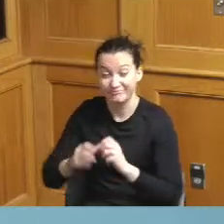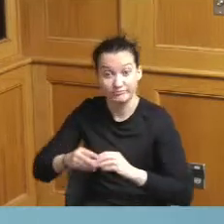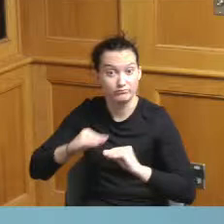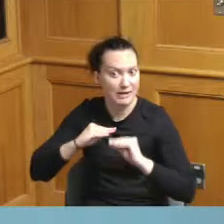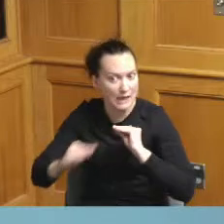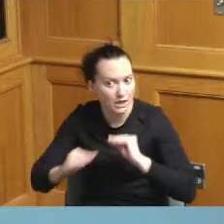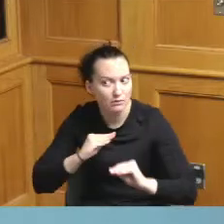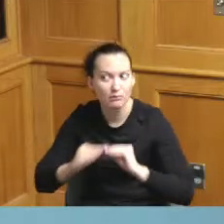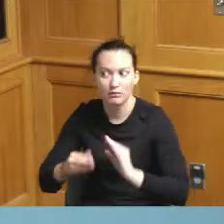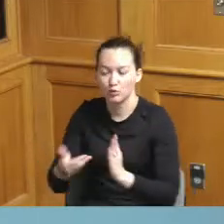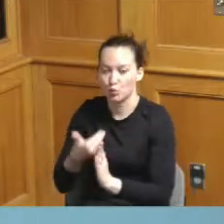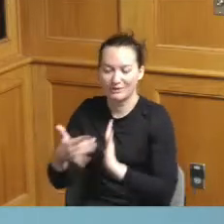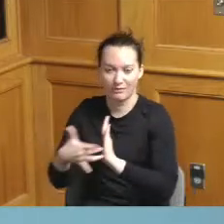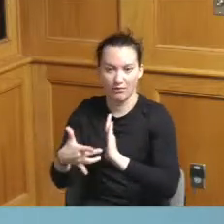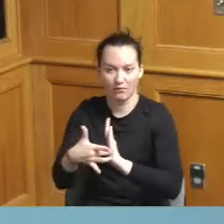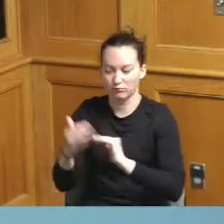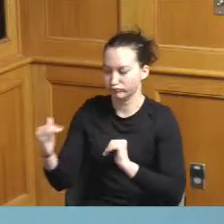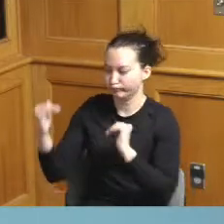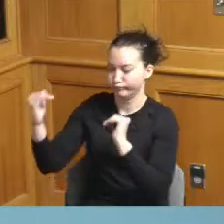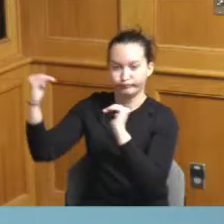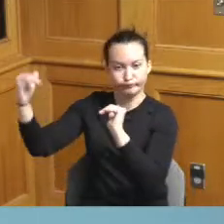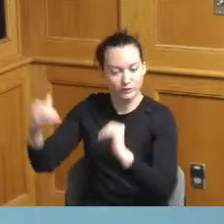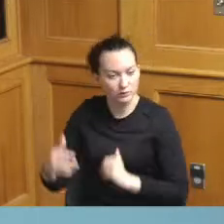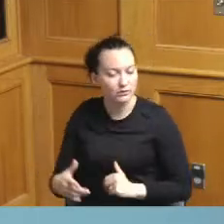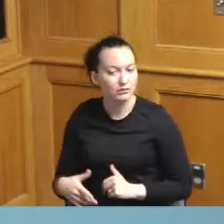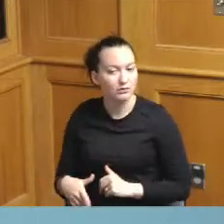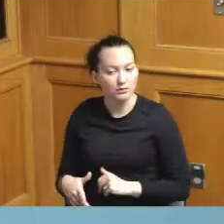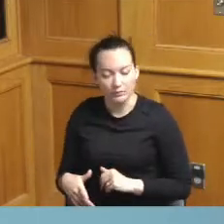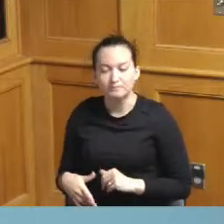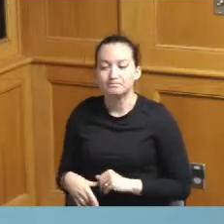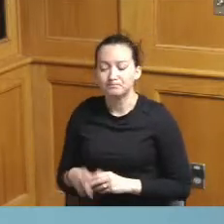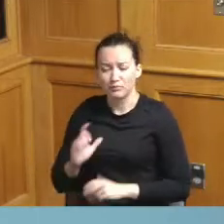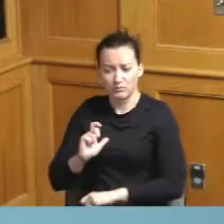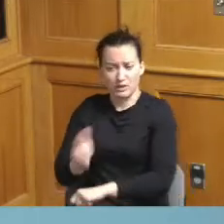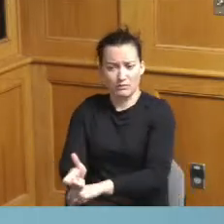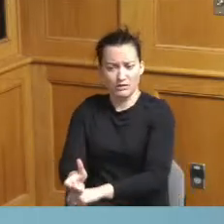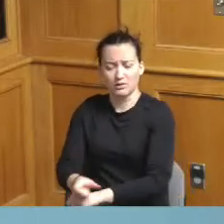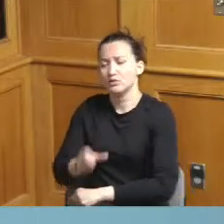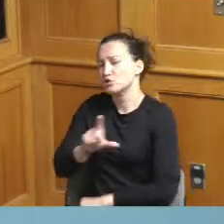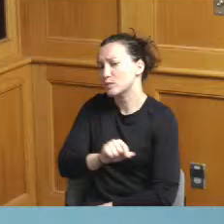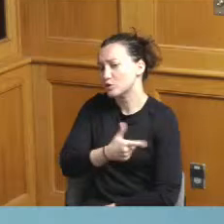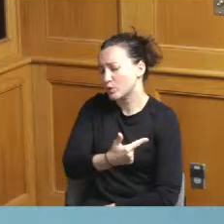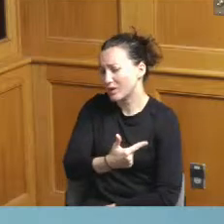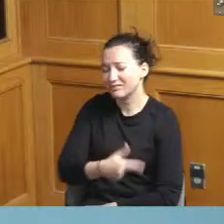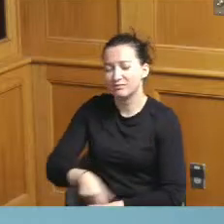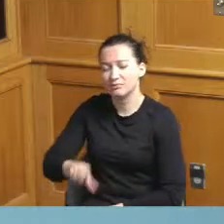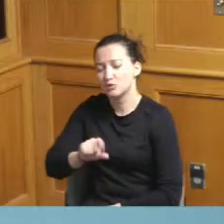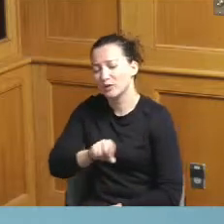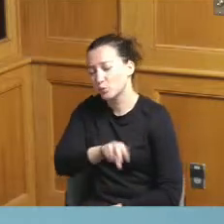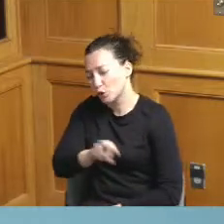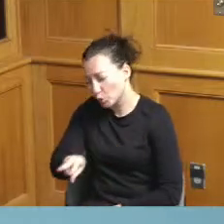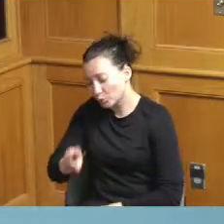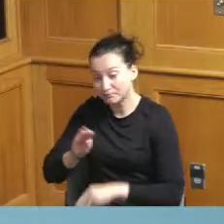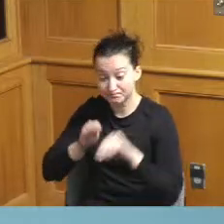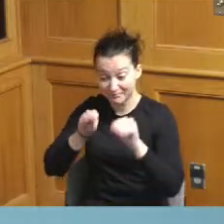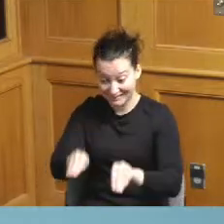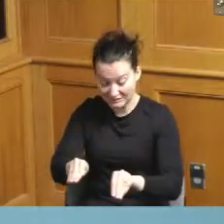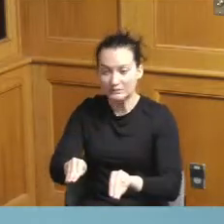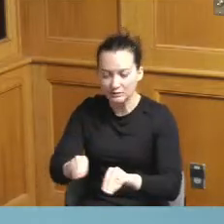these new technology advancements that we have implemented in 2021 and 2022 these programs are